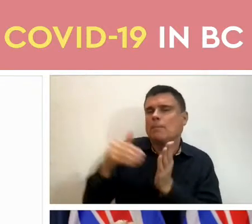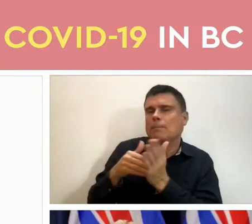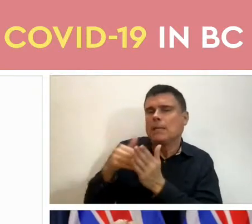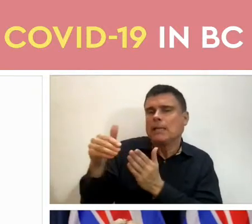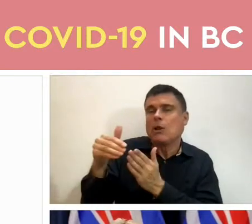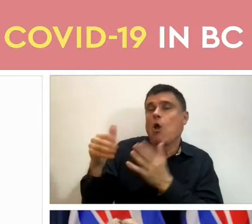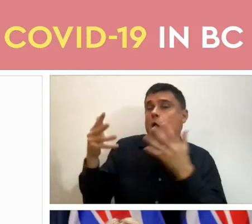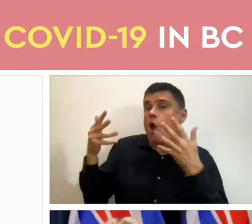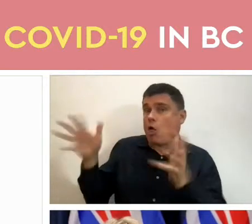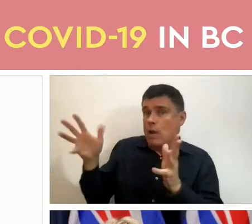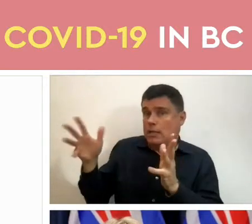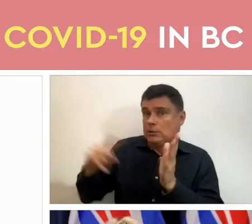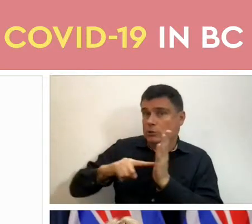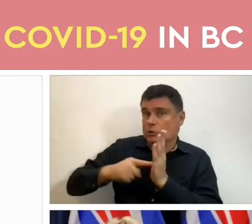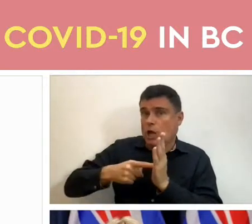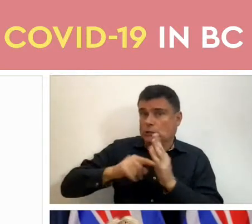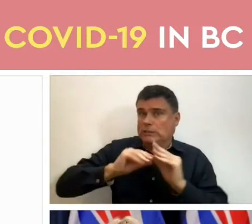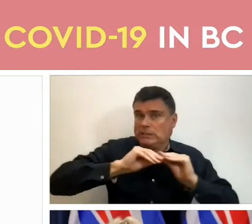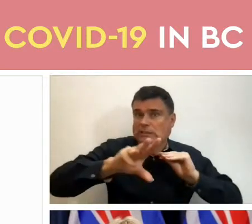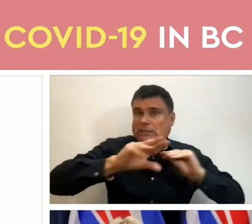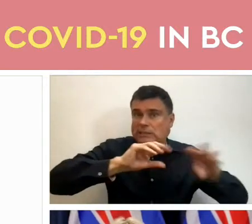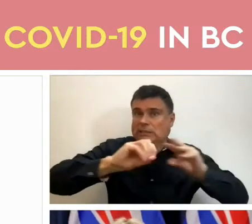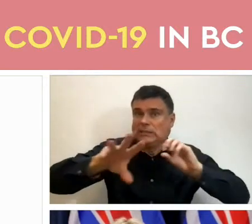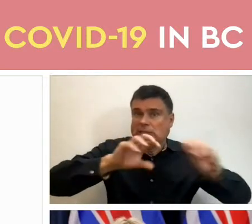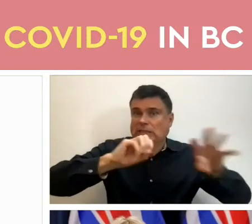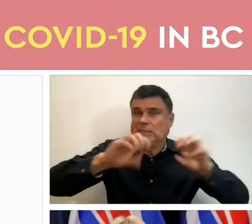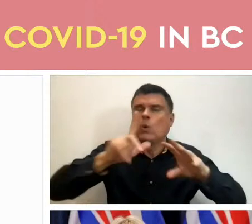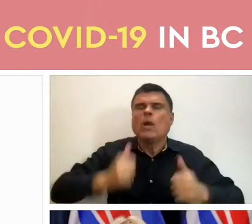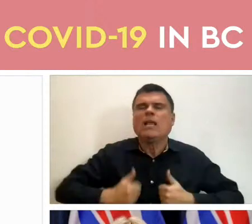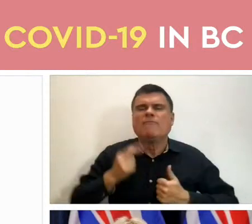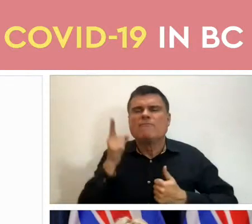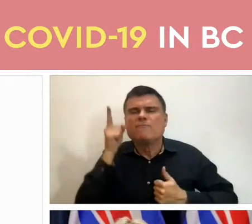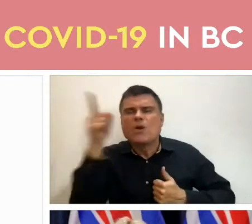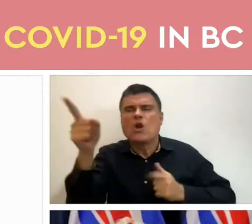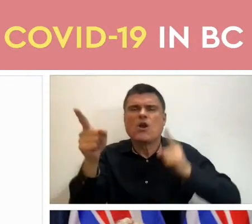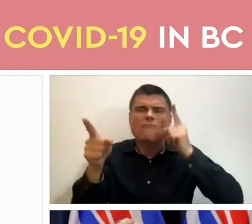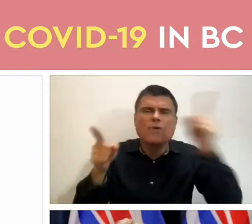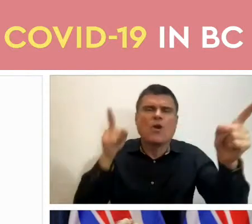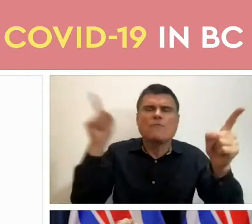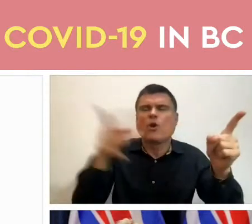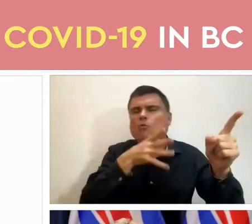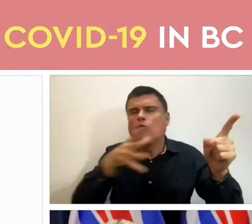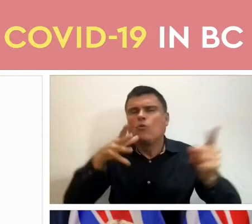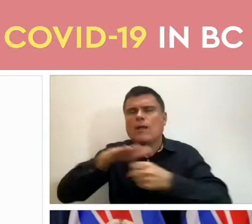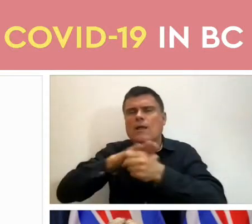rural communities to help detect